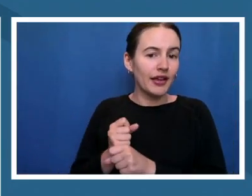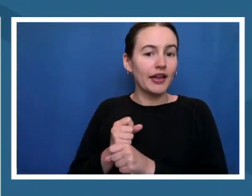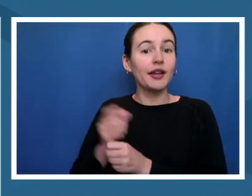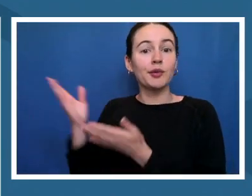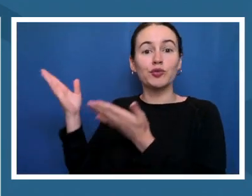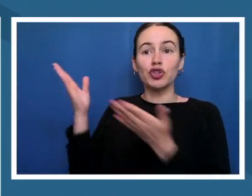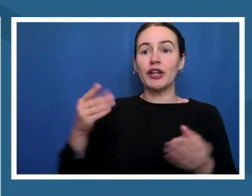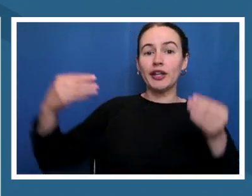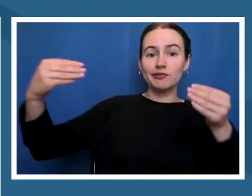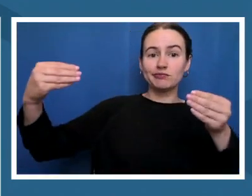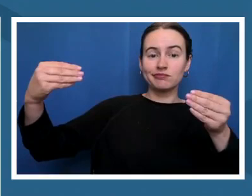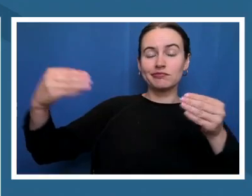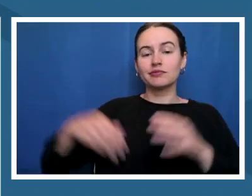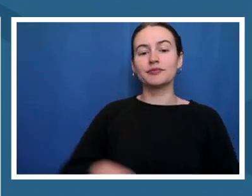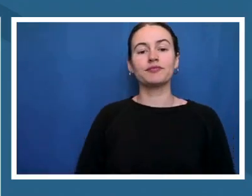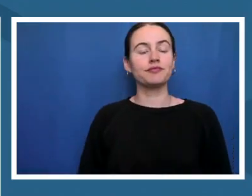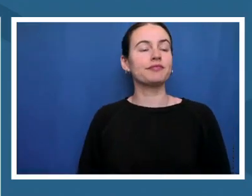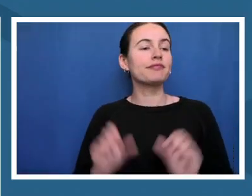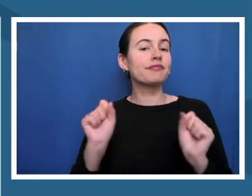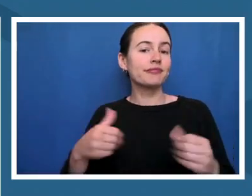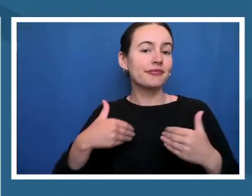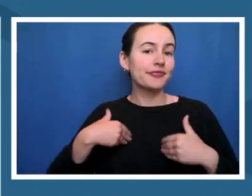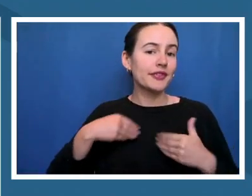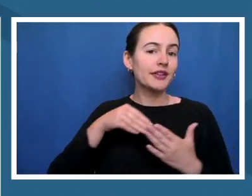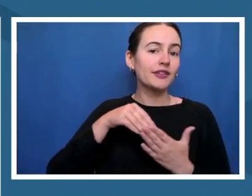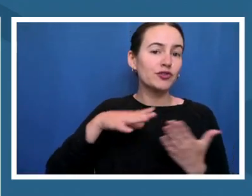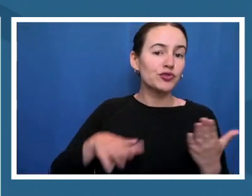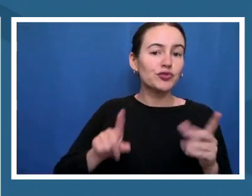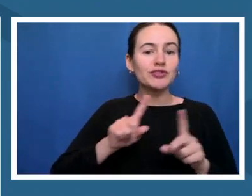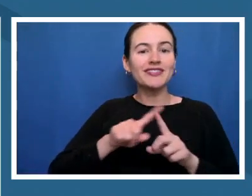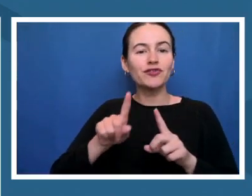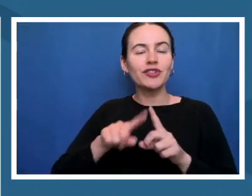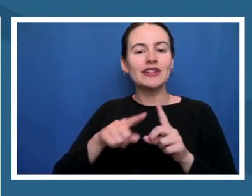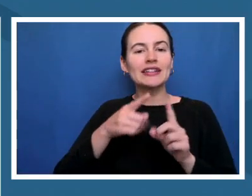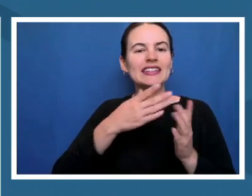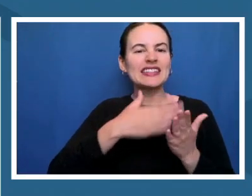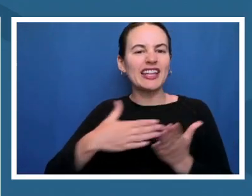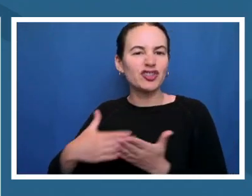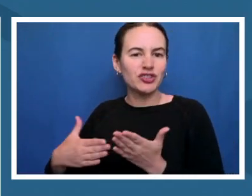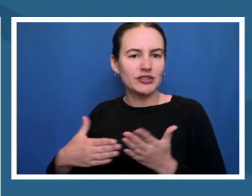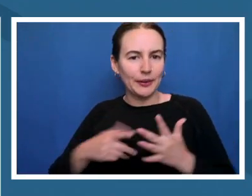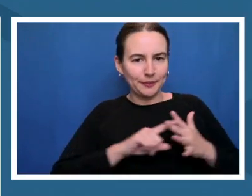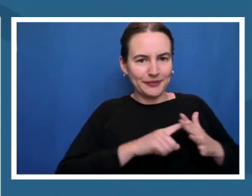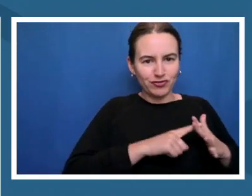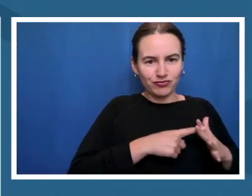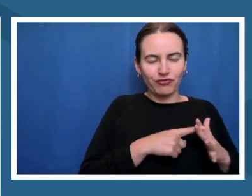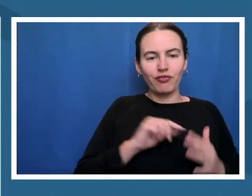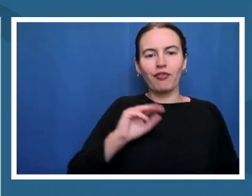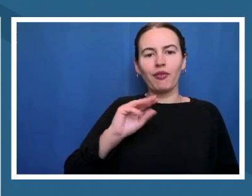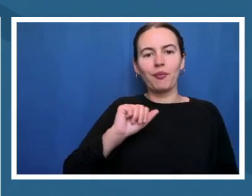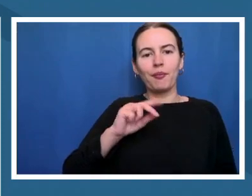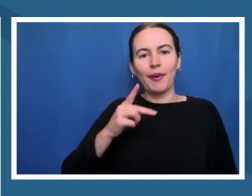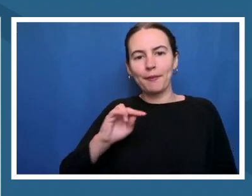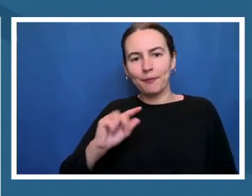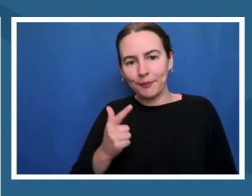certainly have students do different stages right so an initial mapping